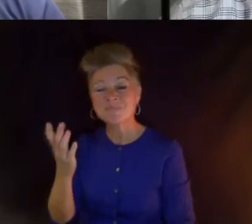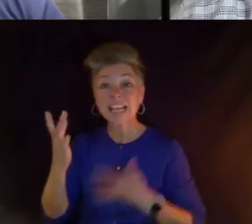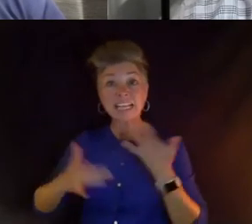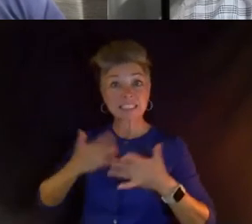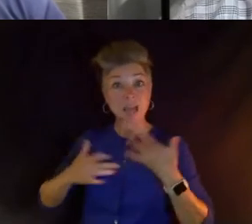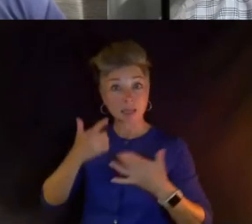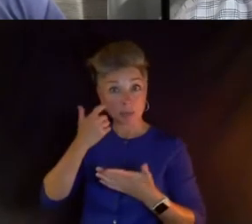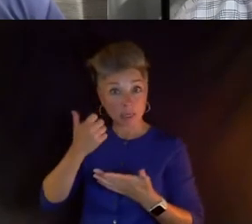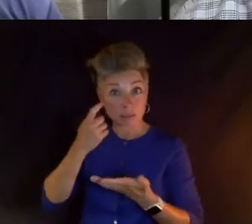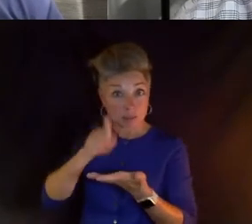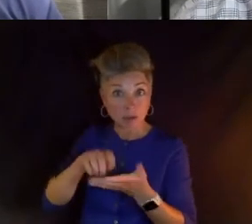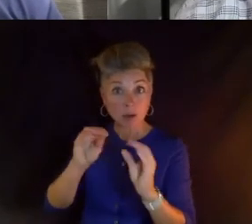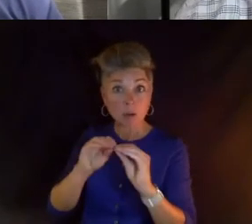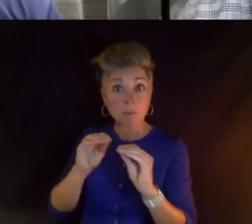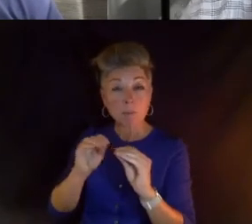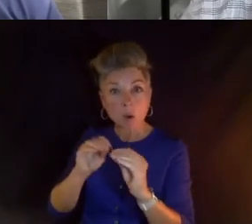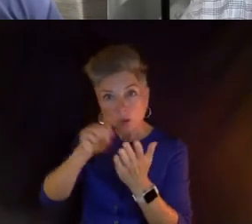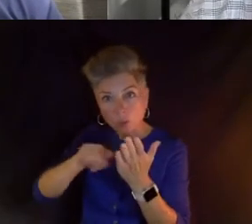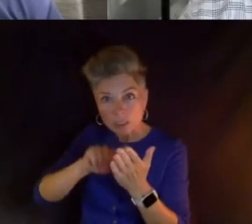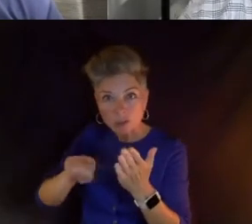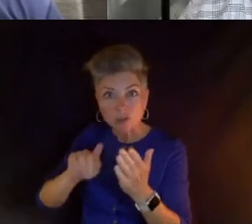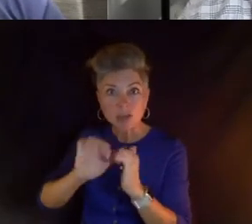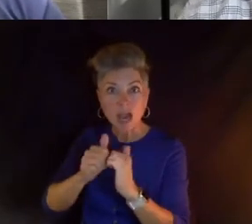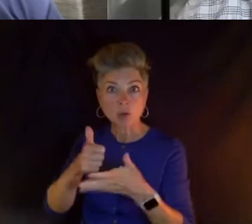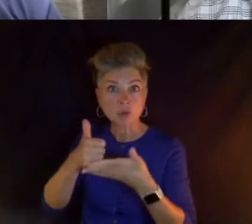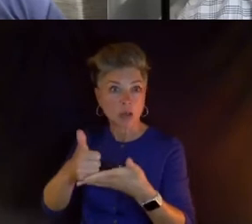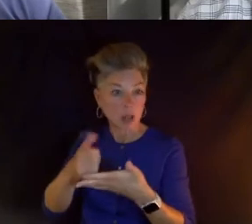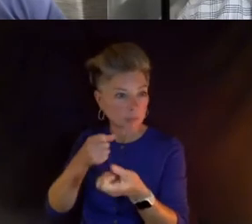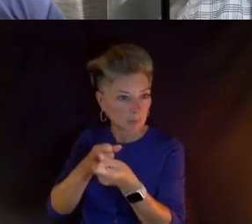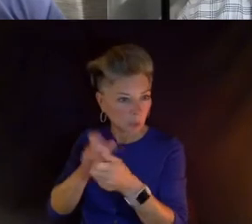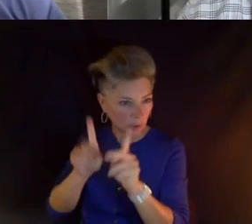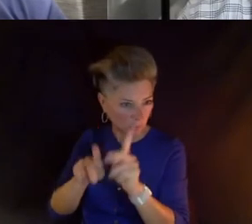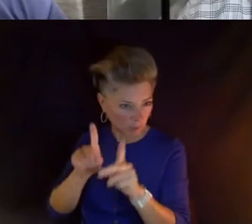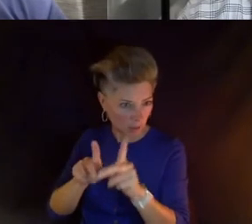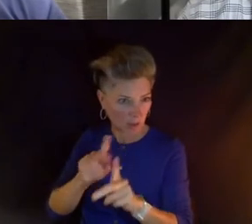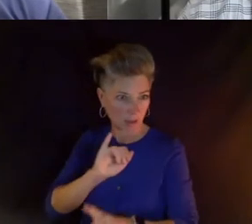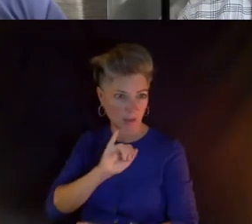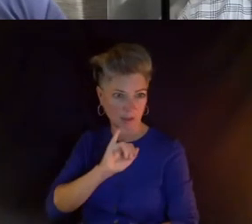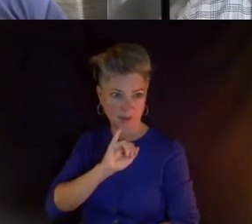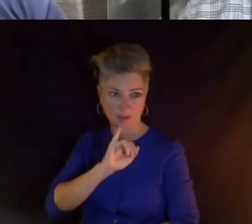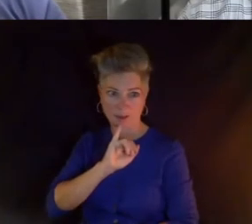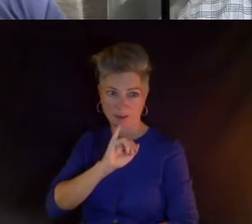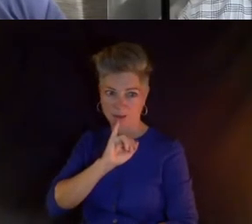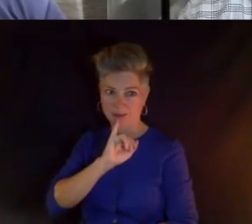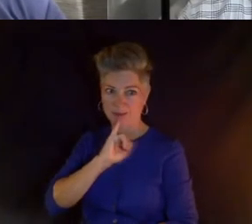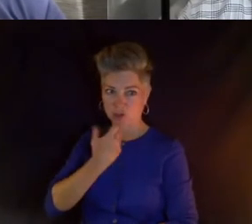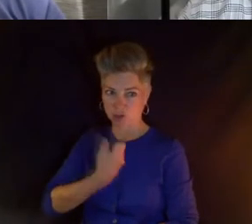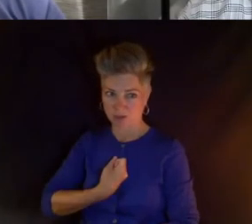that's focusing on how to help support folks that are in that situation. And so to keep having those conversations